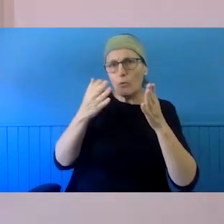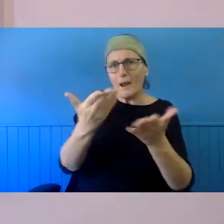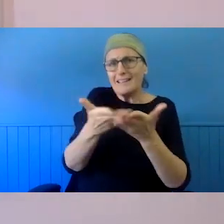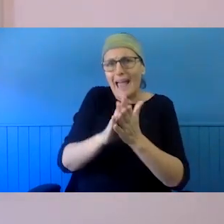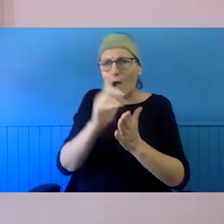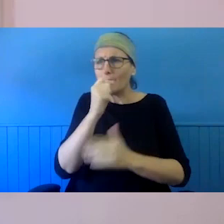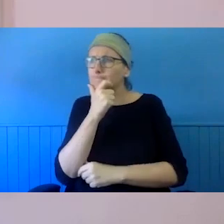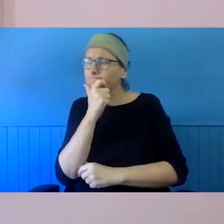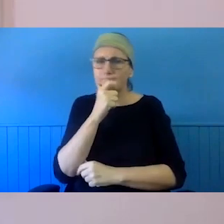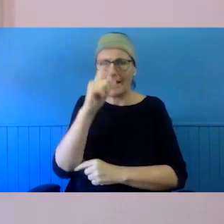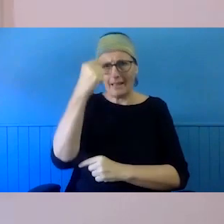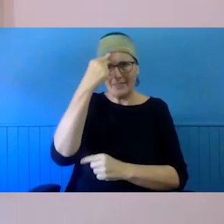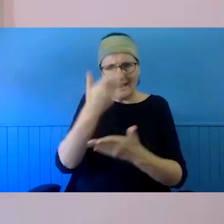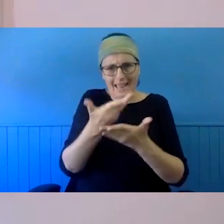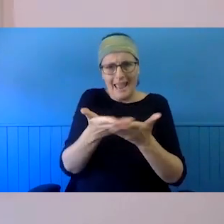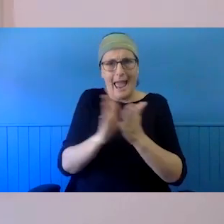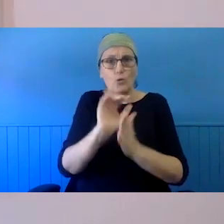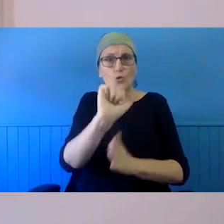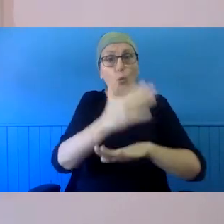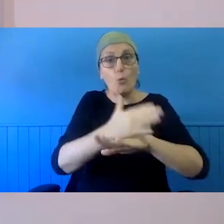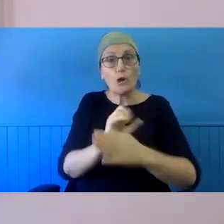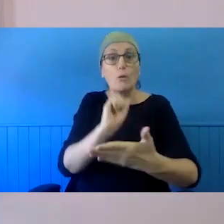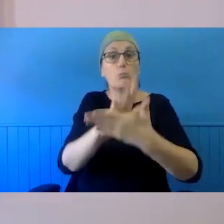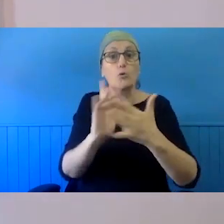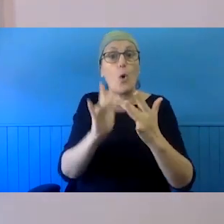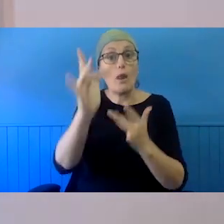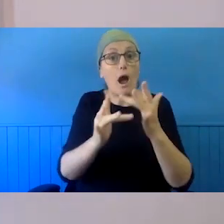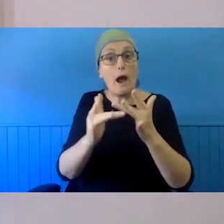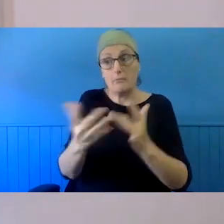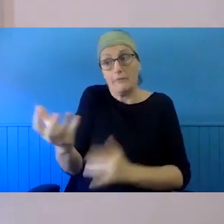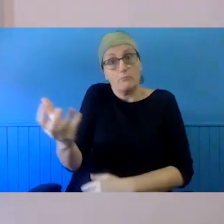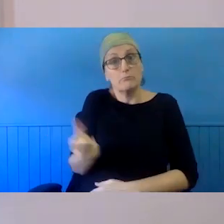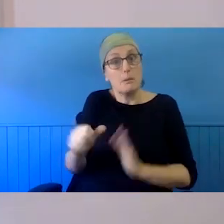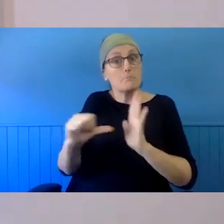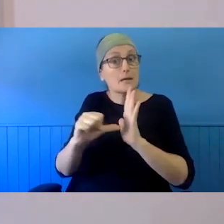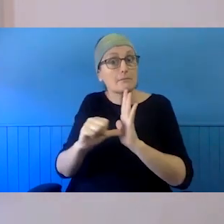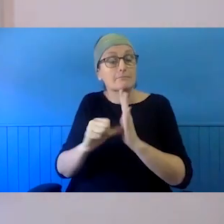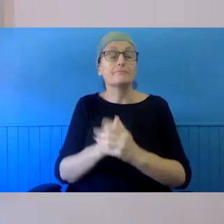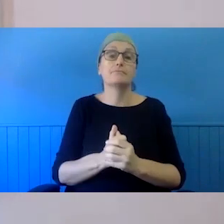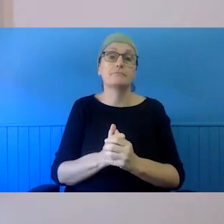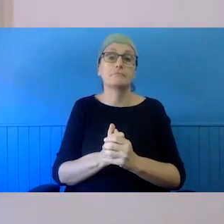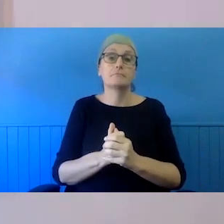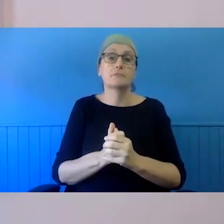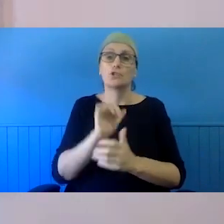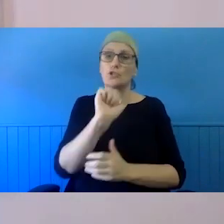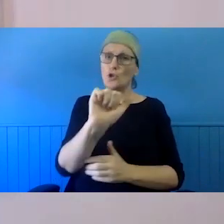about how we might adapt our practice and our organisations to these platforms. Thanks so much, Peter. I'm going to hand over to you